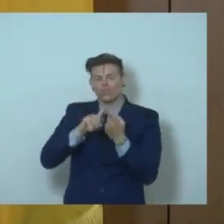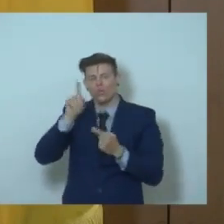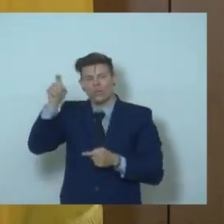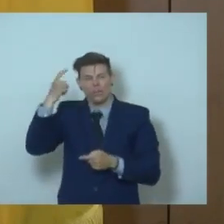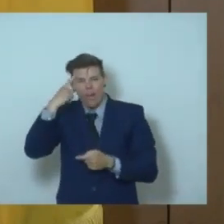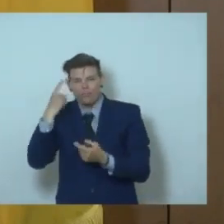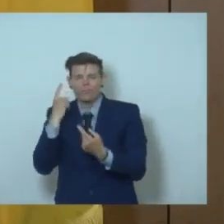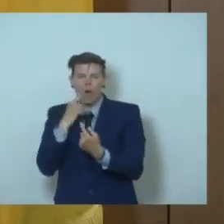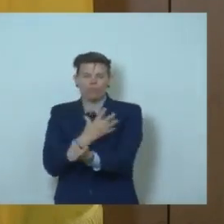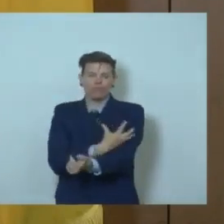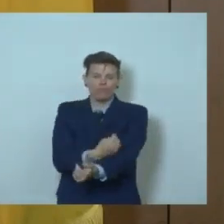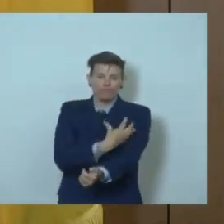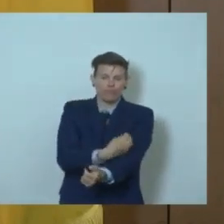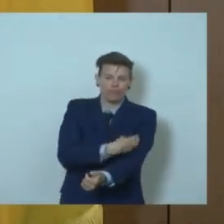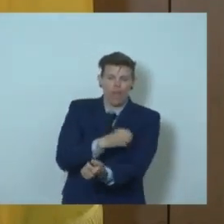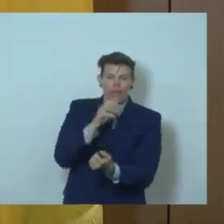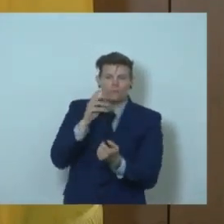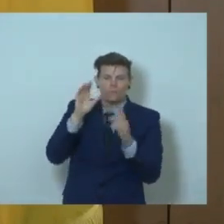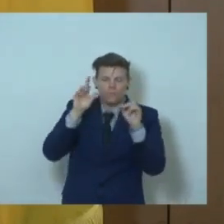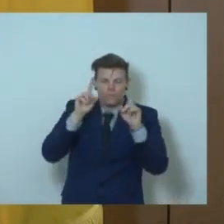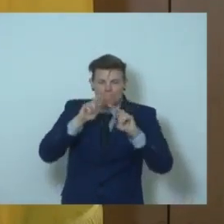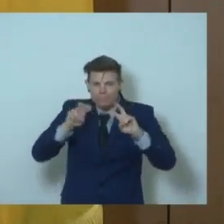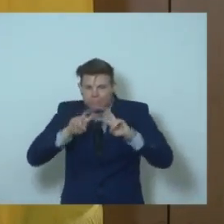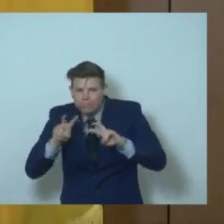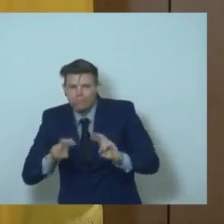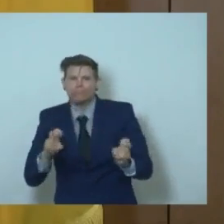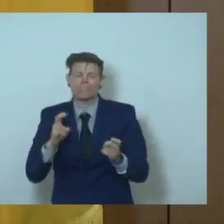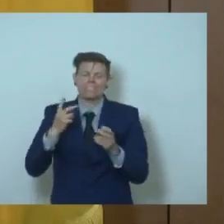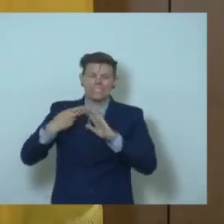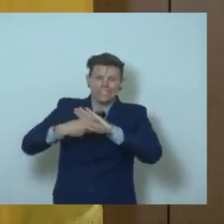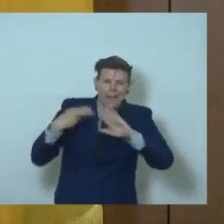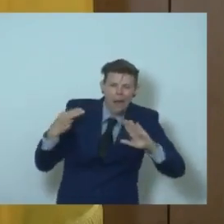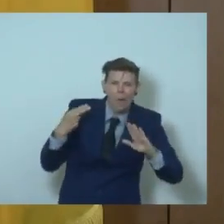IT’S AVAILABLE IN A DIFFERENT WAY AND THE PRIVATE SECTOR BOTH ANTIBODY TESTING AND DIAGNOSTIC TESTING.